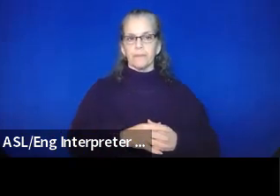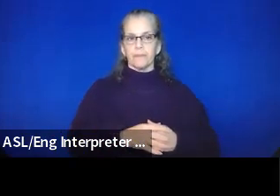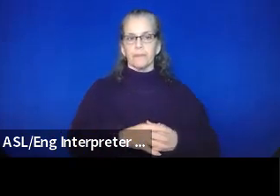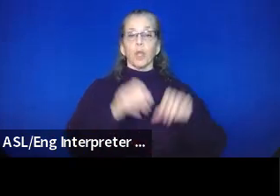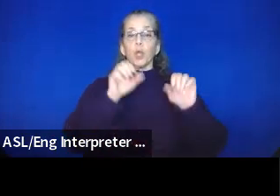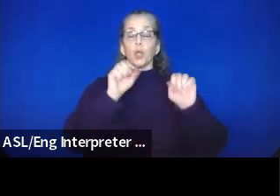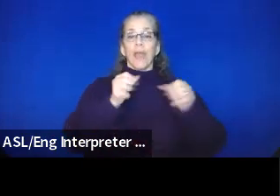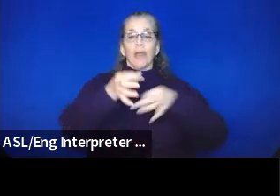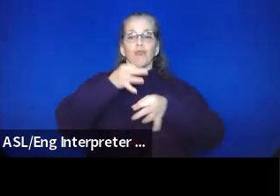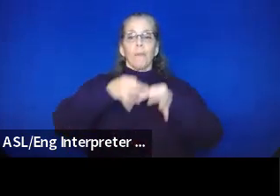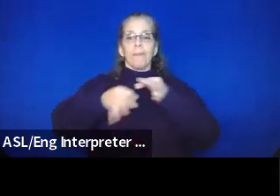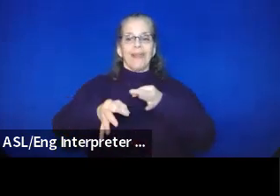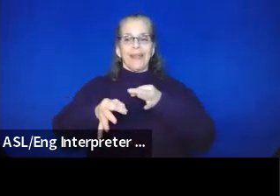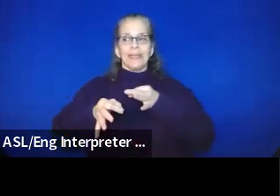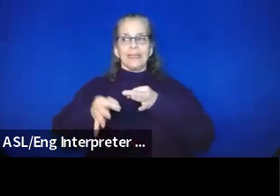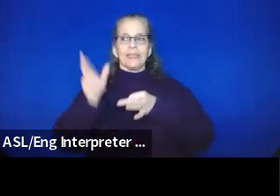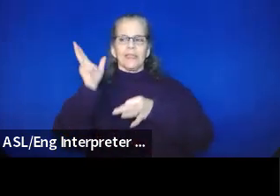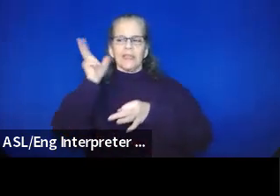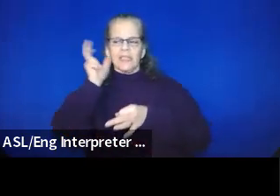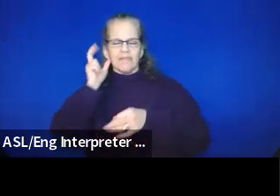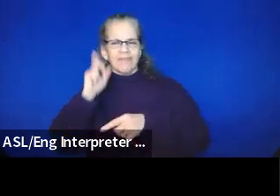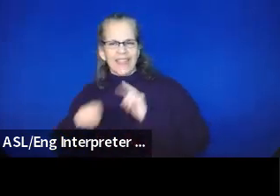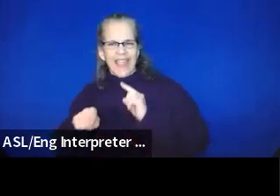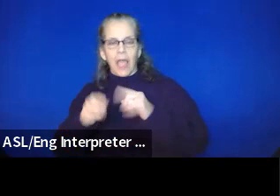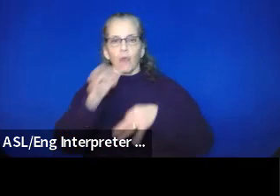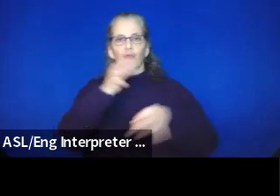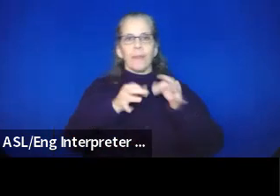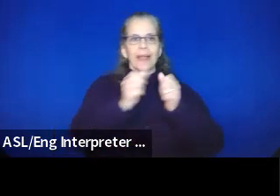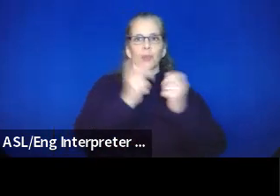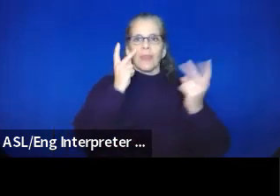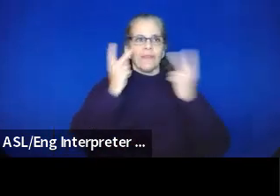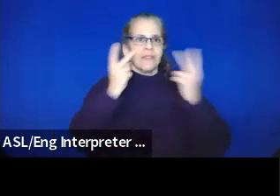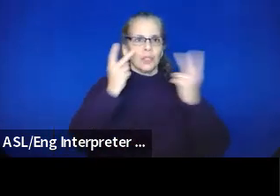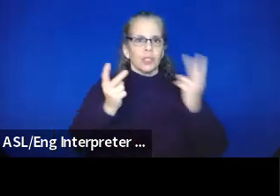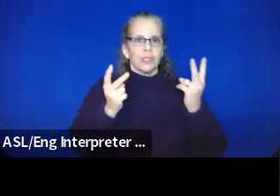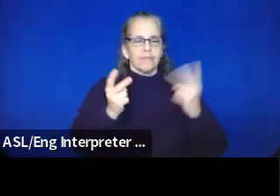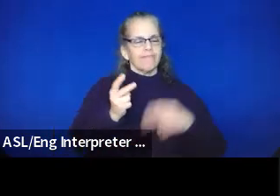And that's really not the case. Not everyone can identify the cues to begin